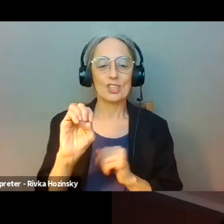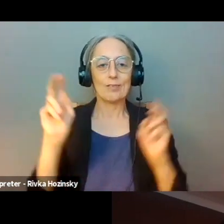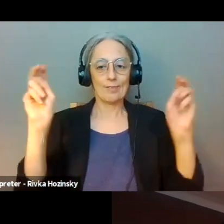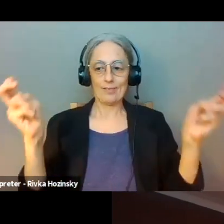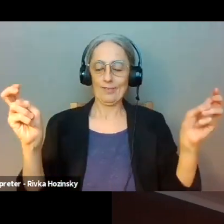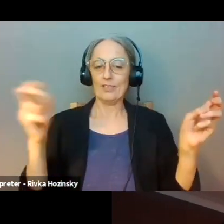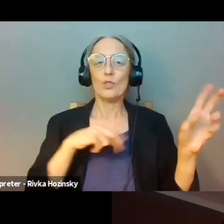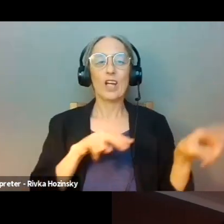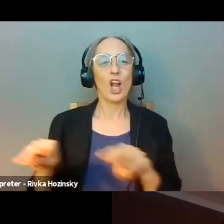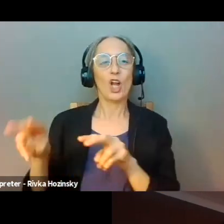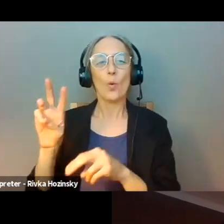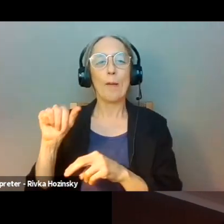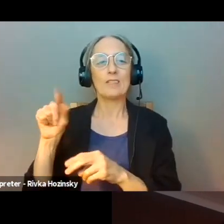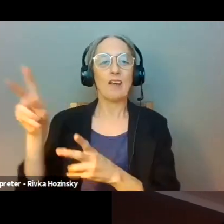But we will say